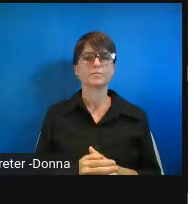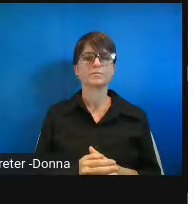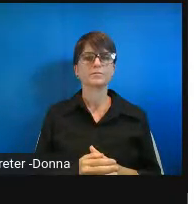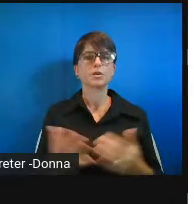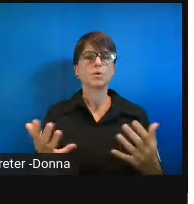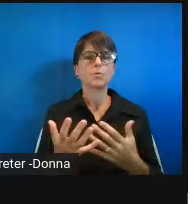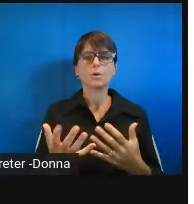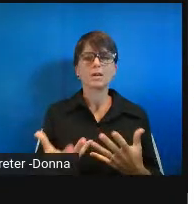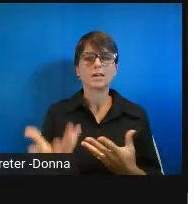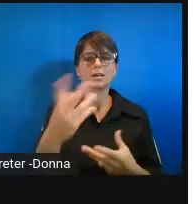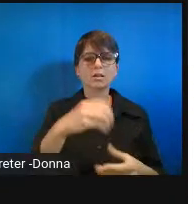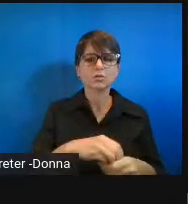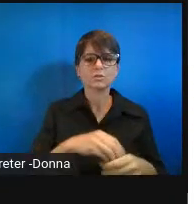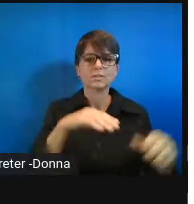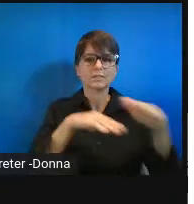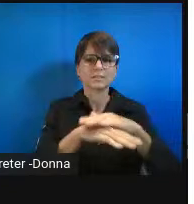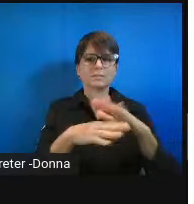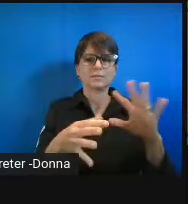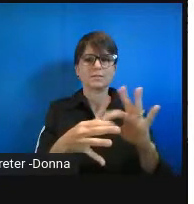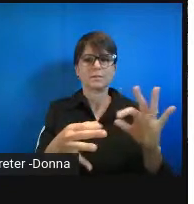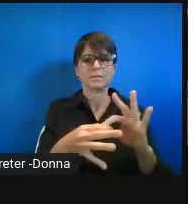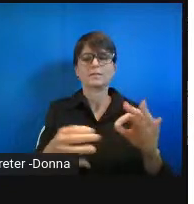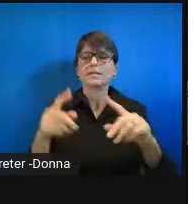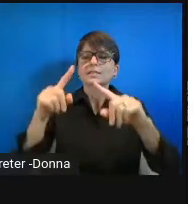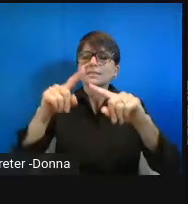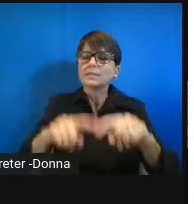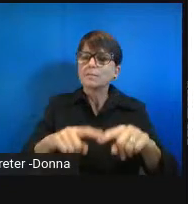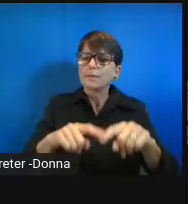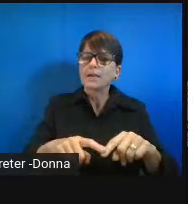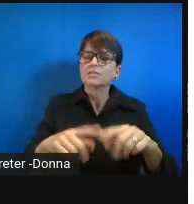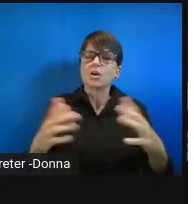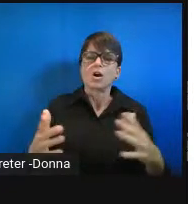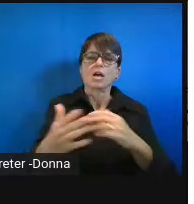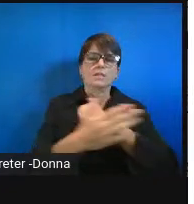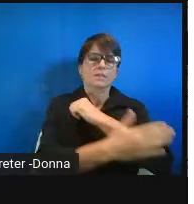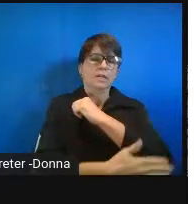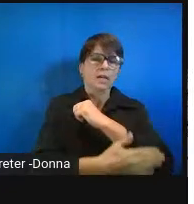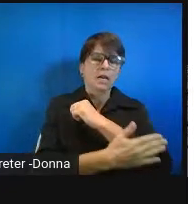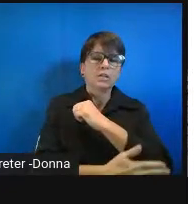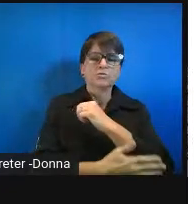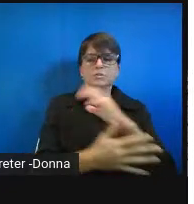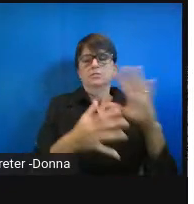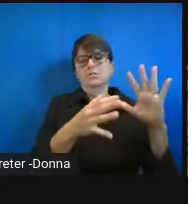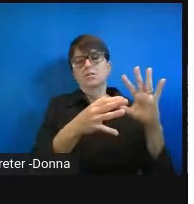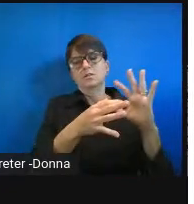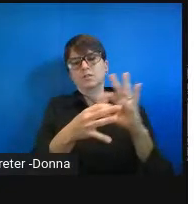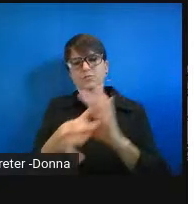What to I include in an Accessibility Statement? This depends on the country and the relation .